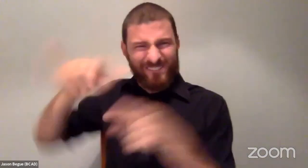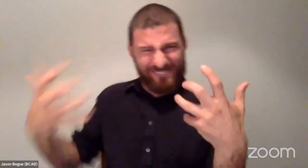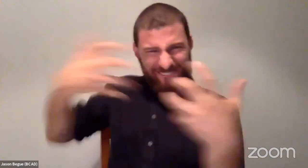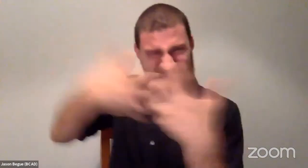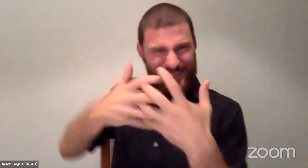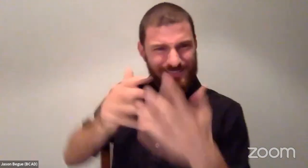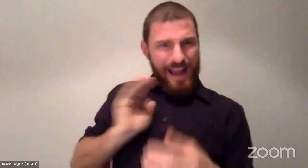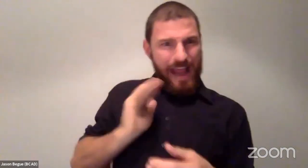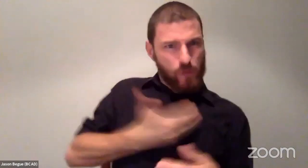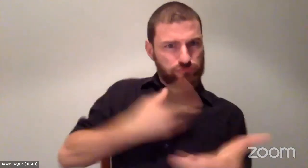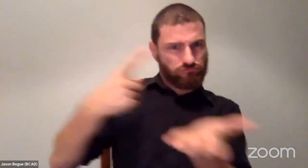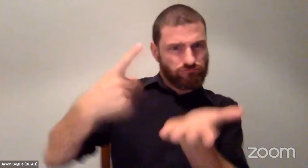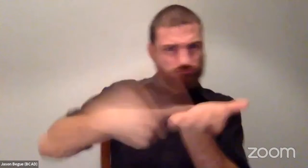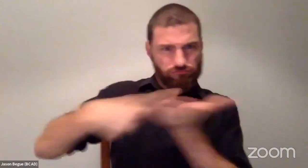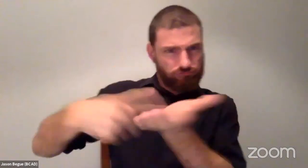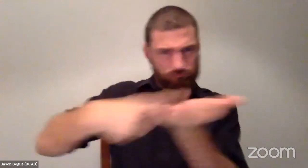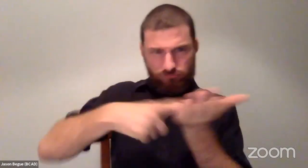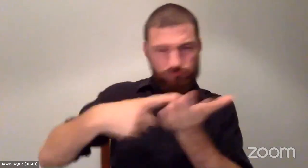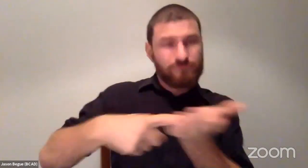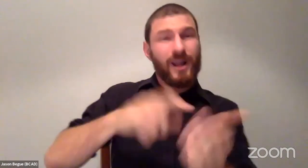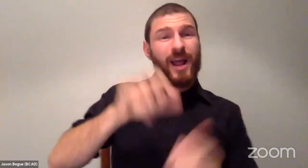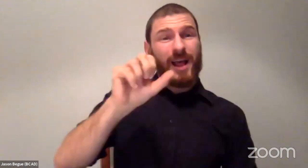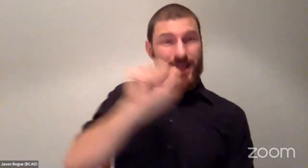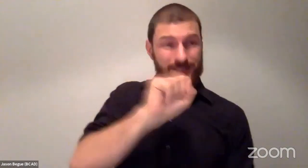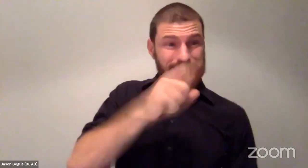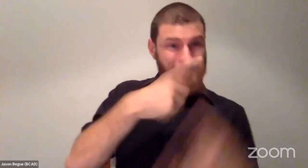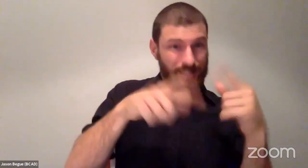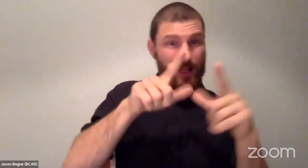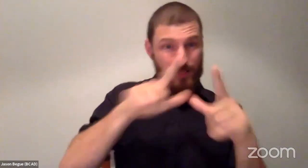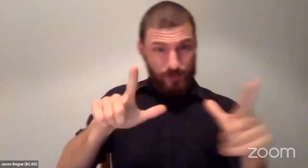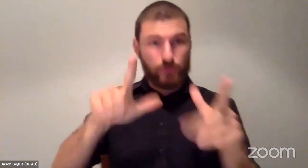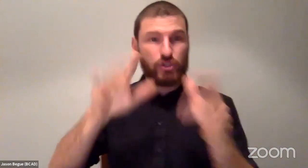you've met our panelists, you see that they have various areas of expertise as it relates